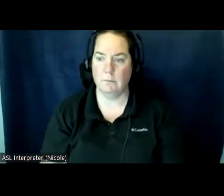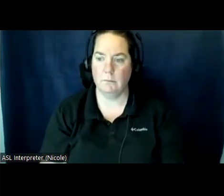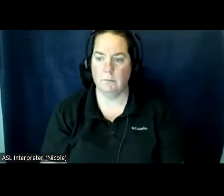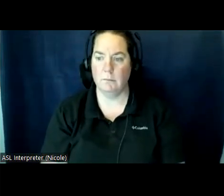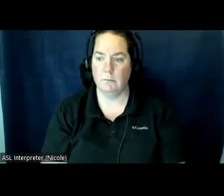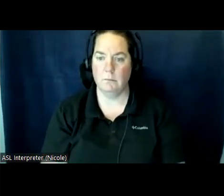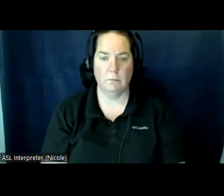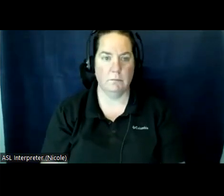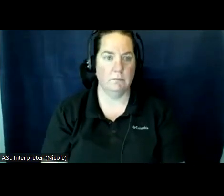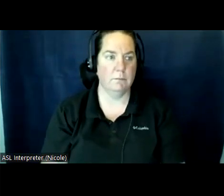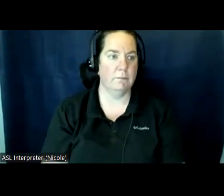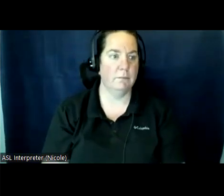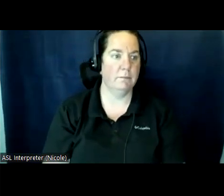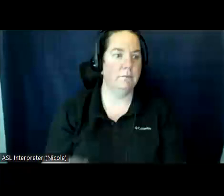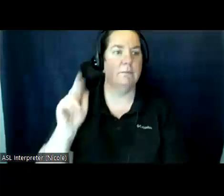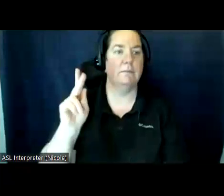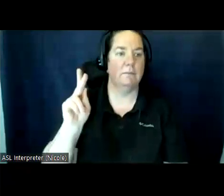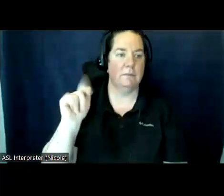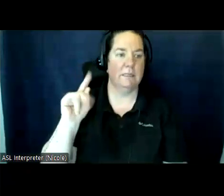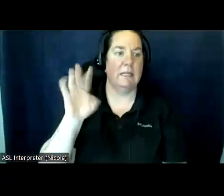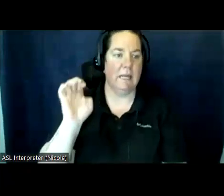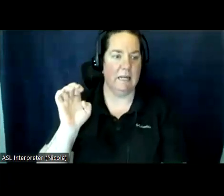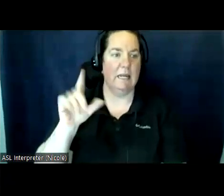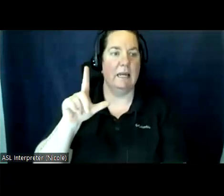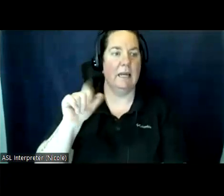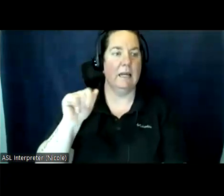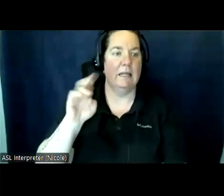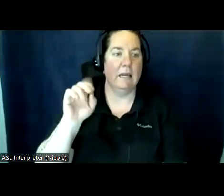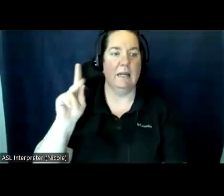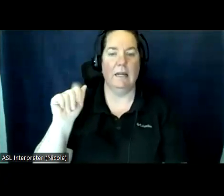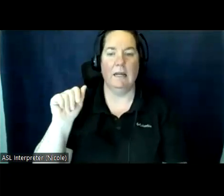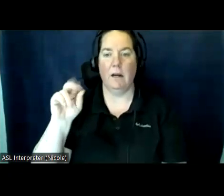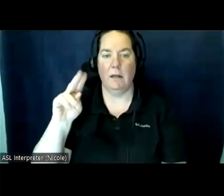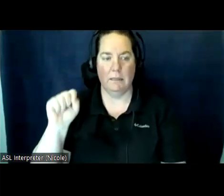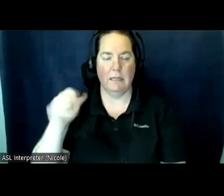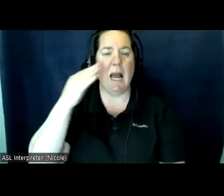Hi there, it's Katie. May I ask a question? I know that you're going to discuss deafblindness,